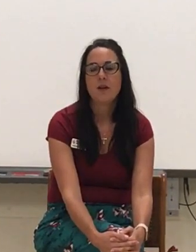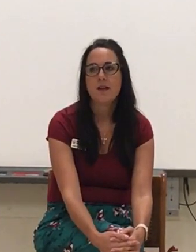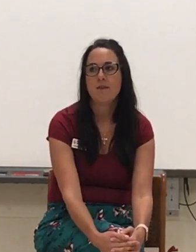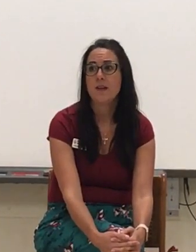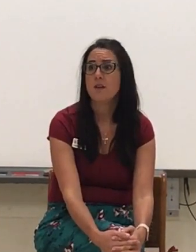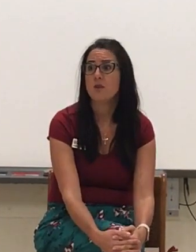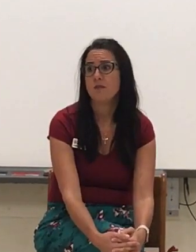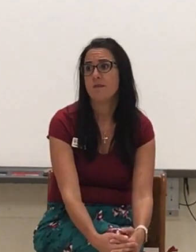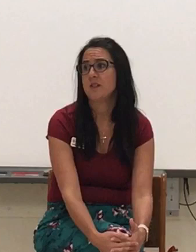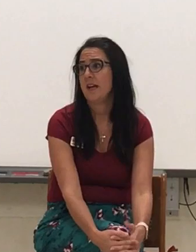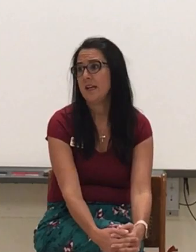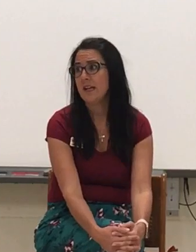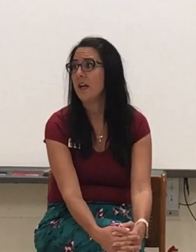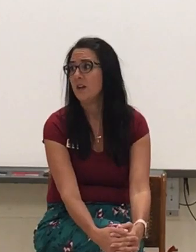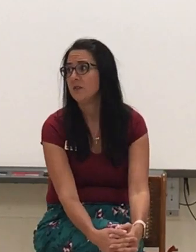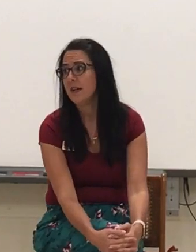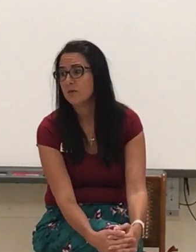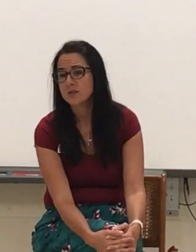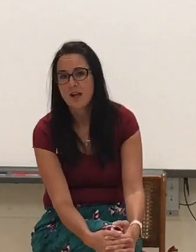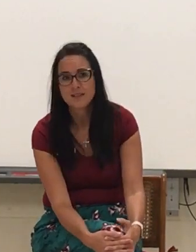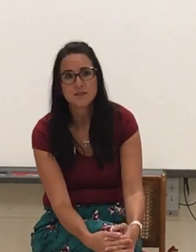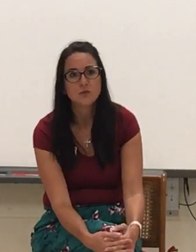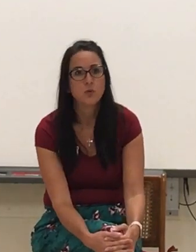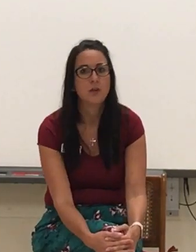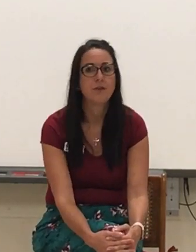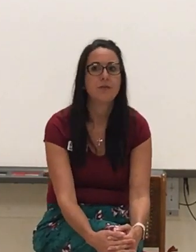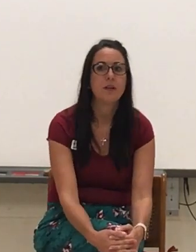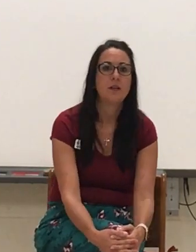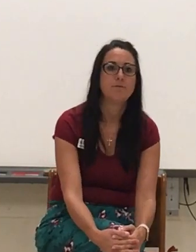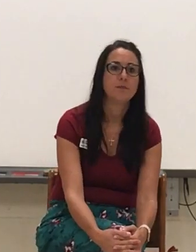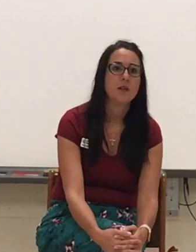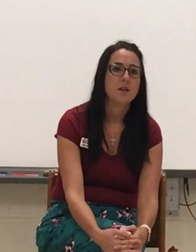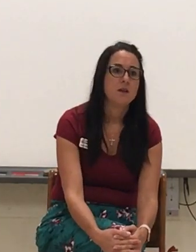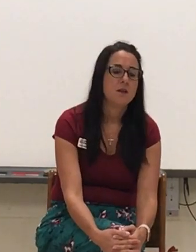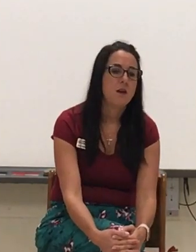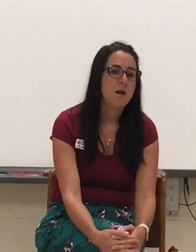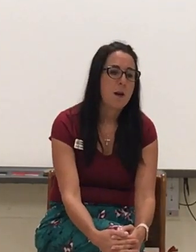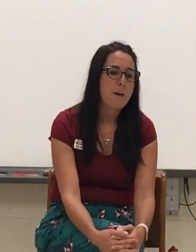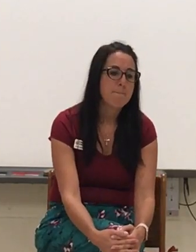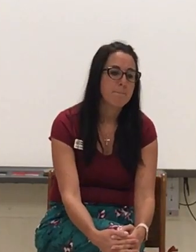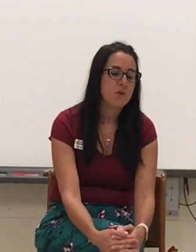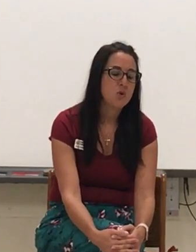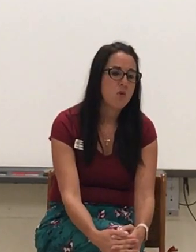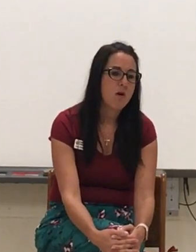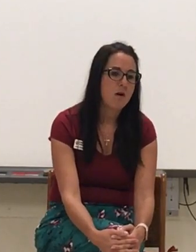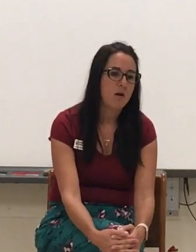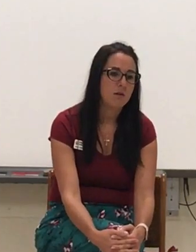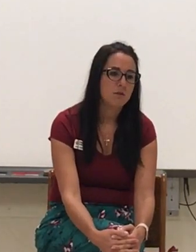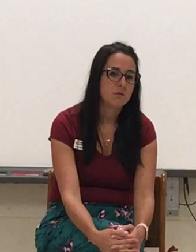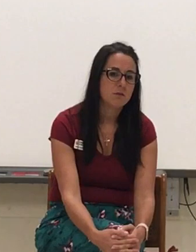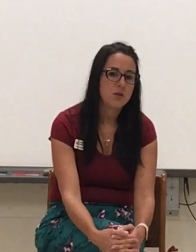know if any of you have ever taken any other language classes or if you are you